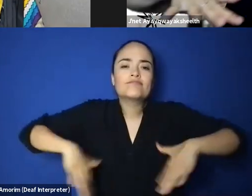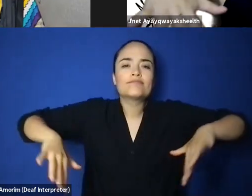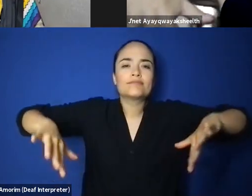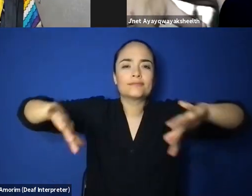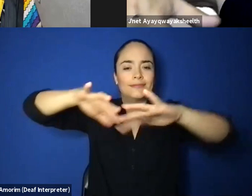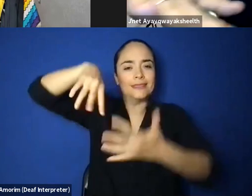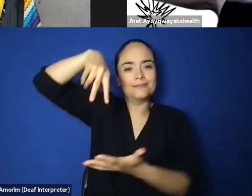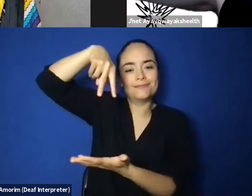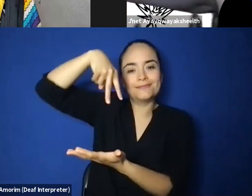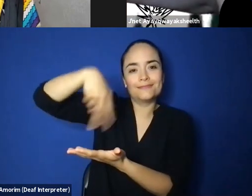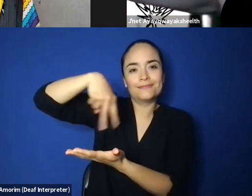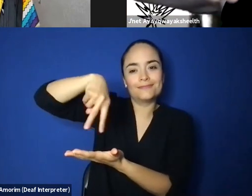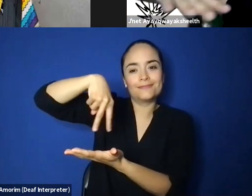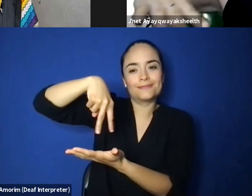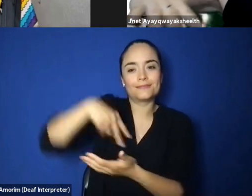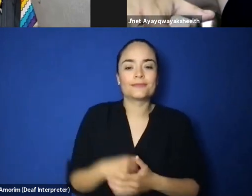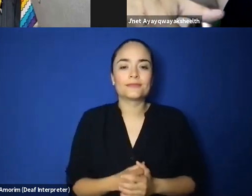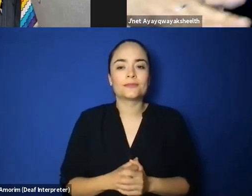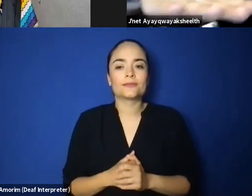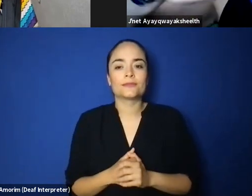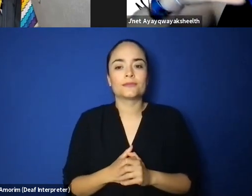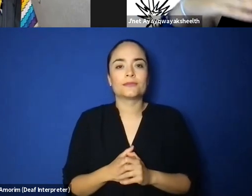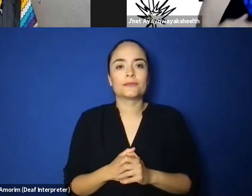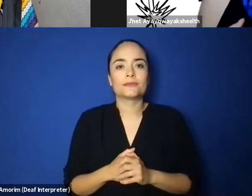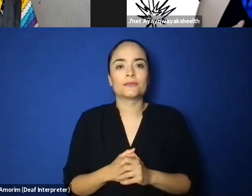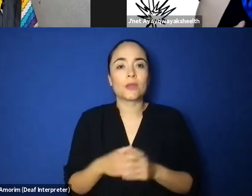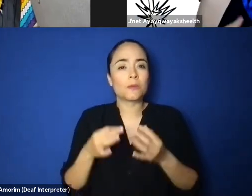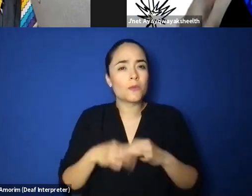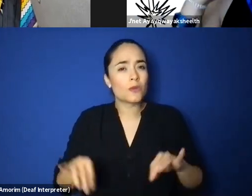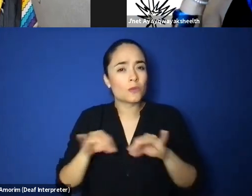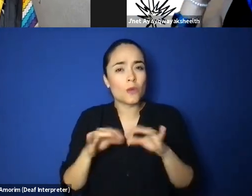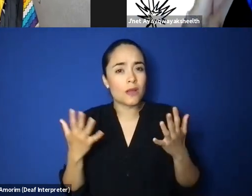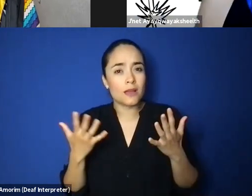Your big job is to make the grass flat for everybody else to dance on, that's the visual